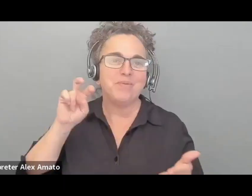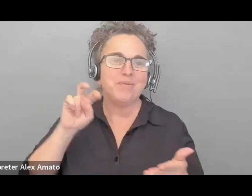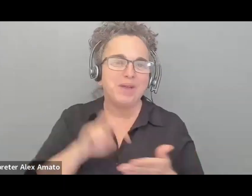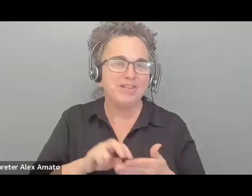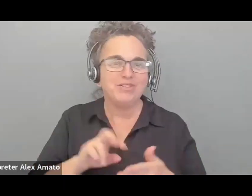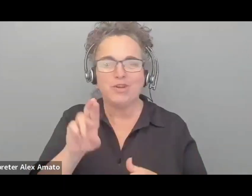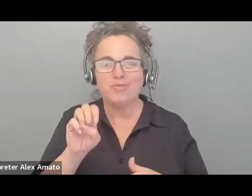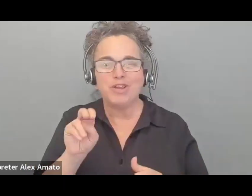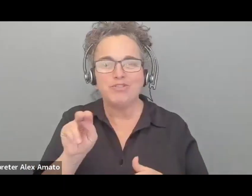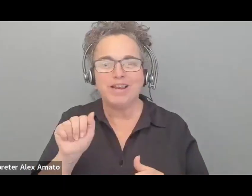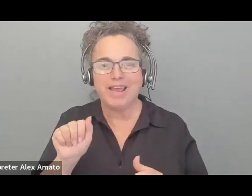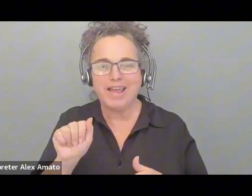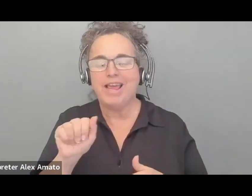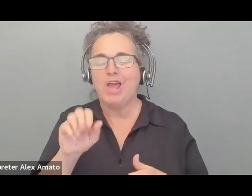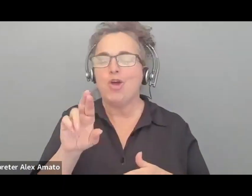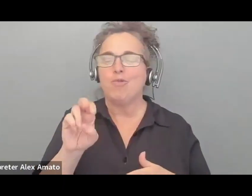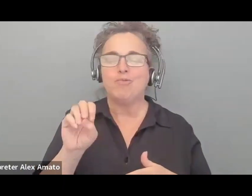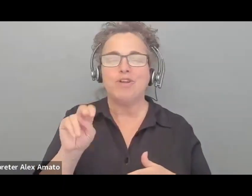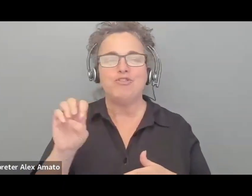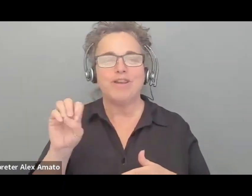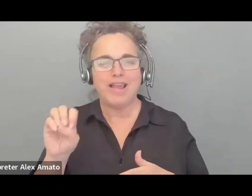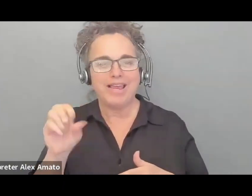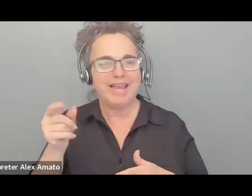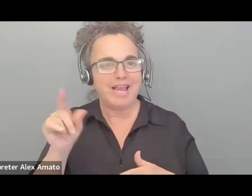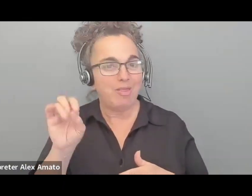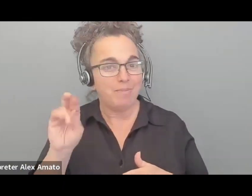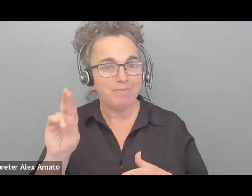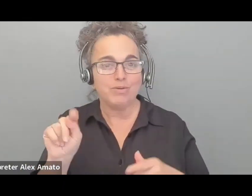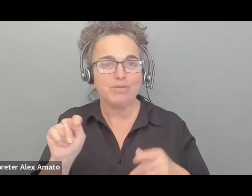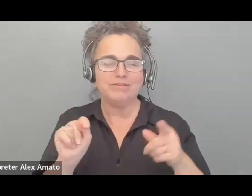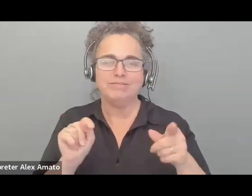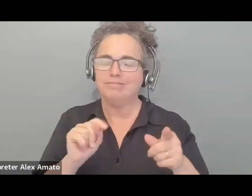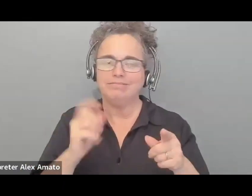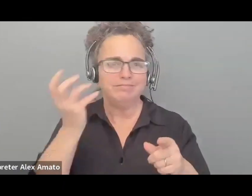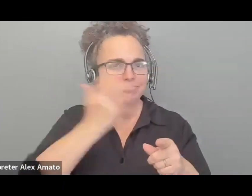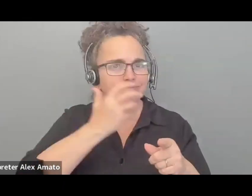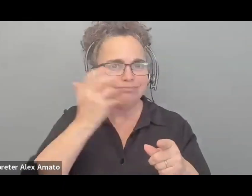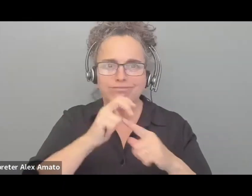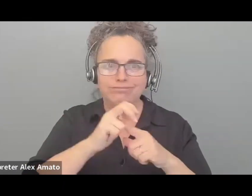She is a phenomenal researcher, educator, practitioner.